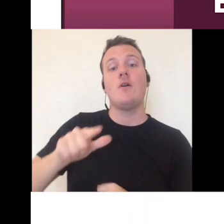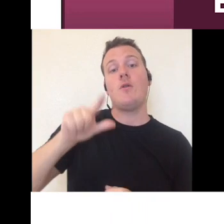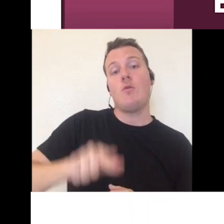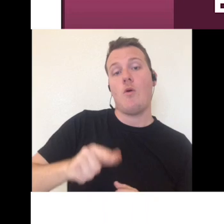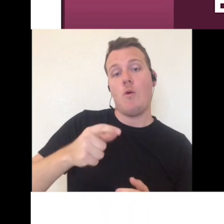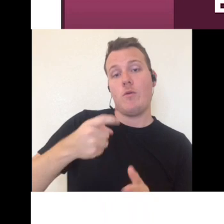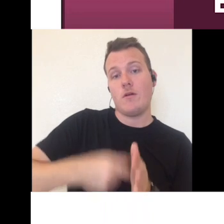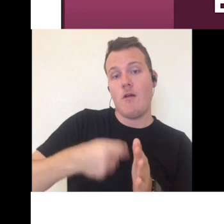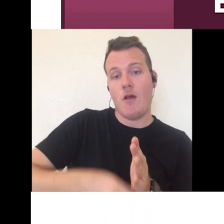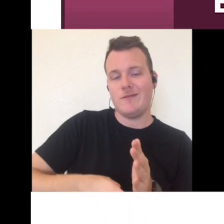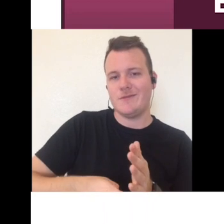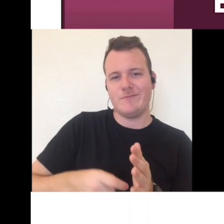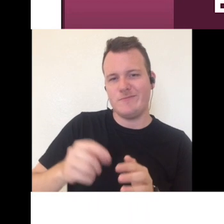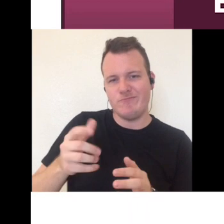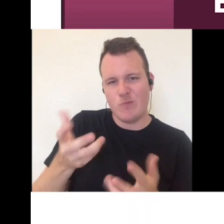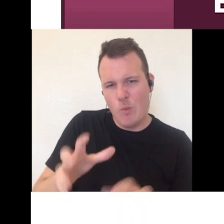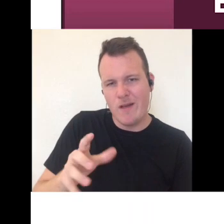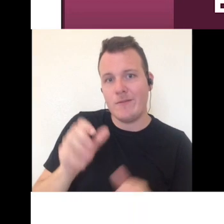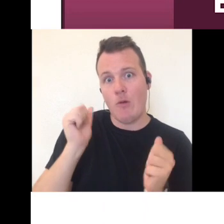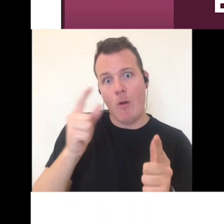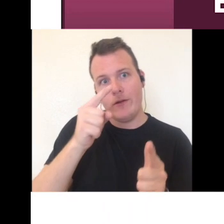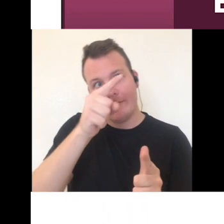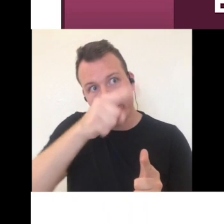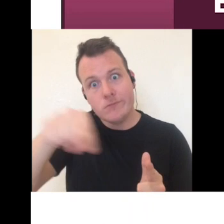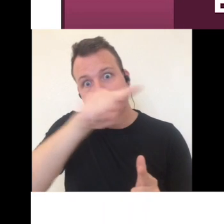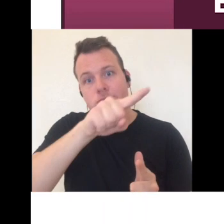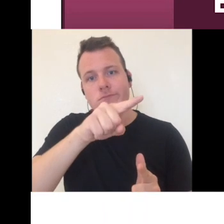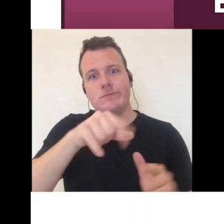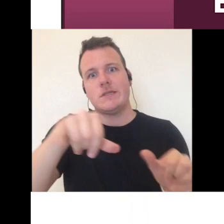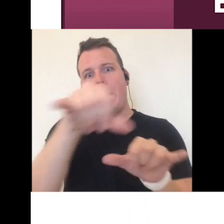strategy could be a low-cost strategy. You don't want that because everybody